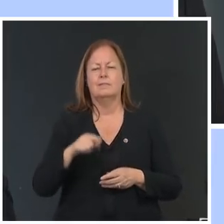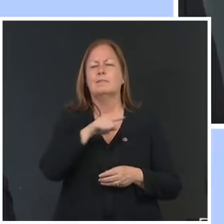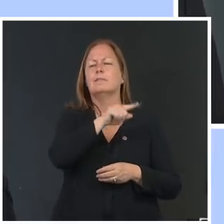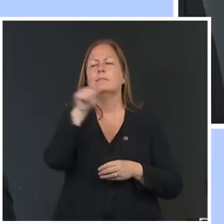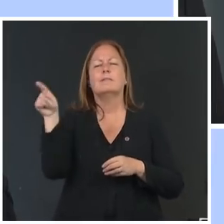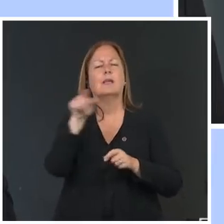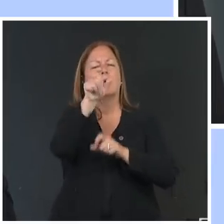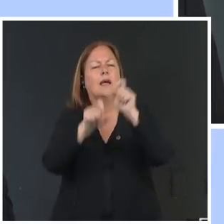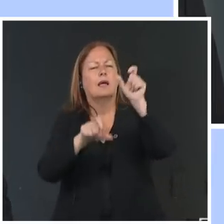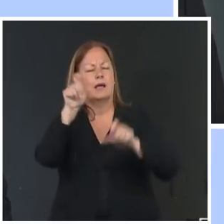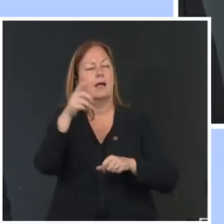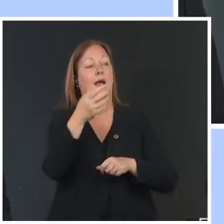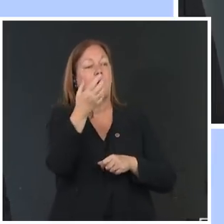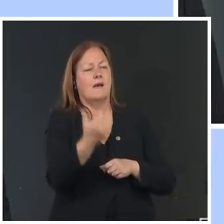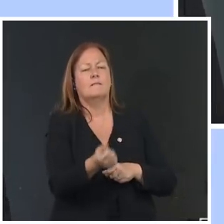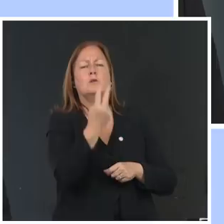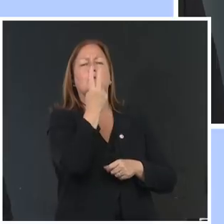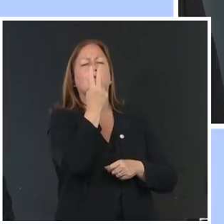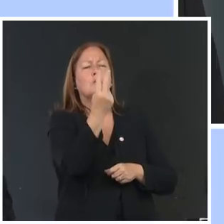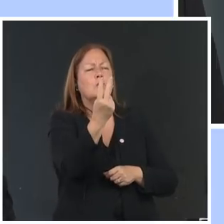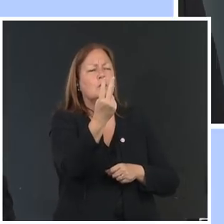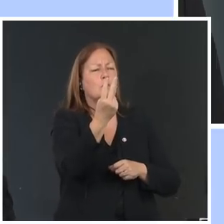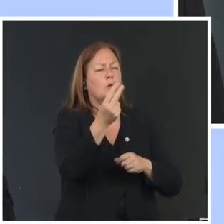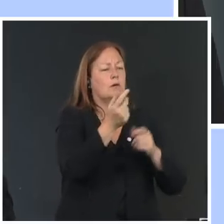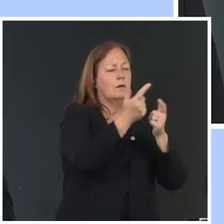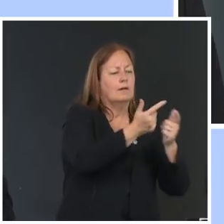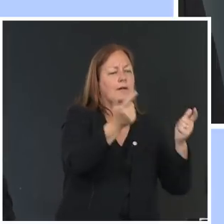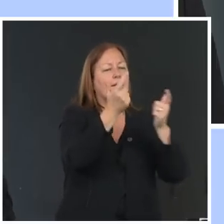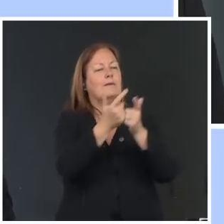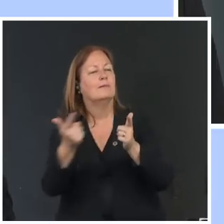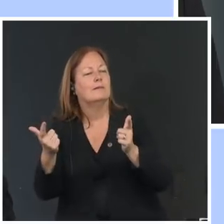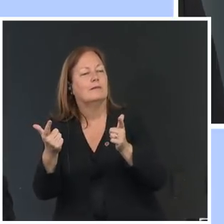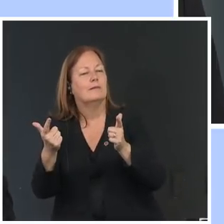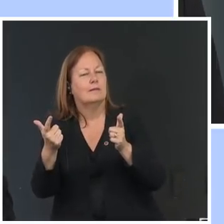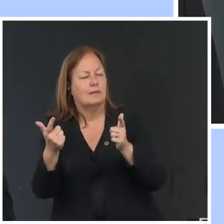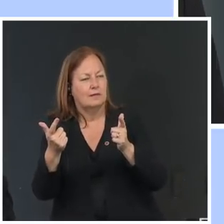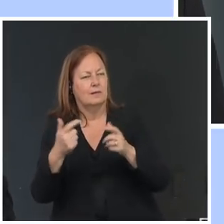The first approach of language as a problem